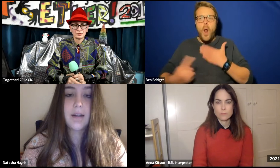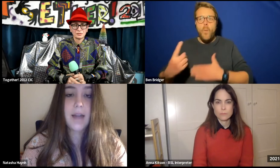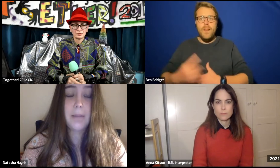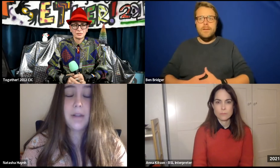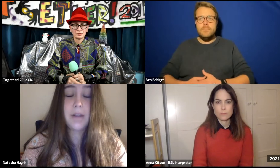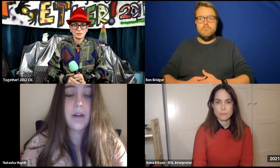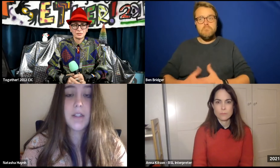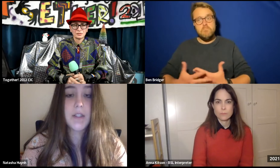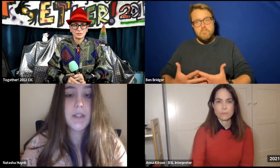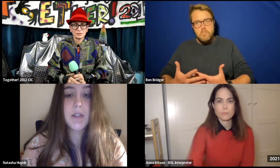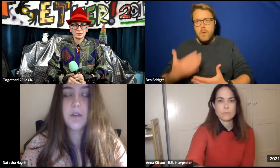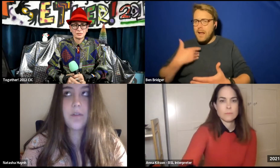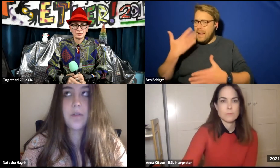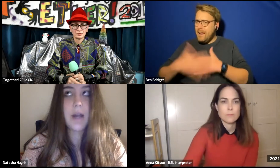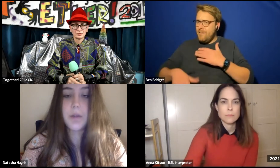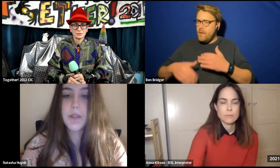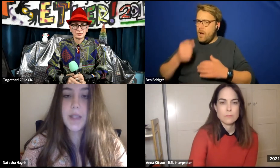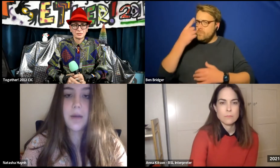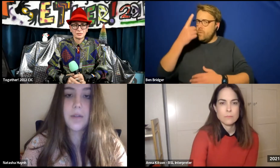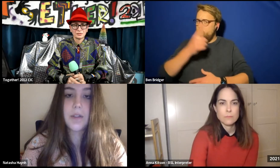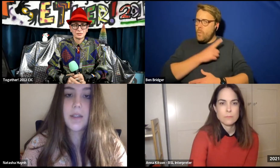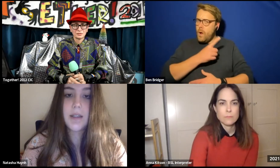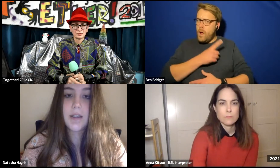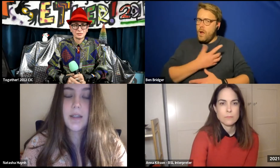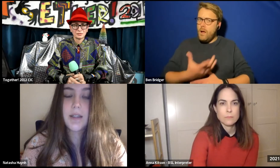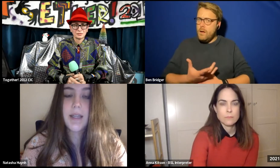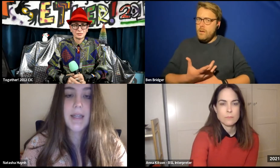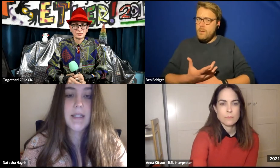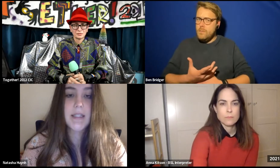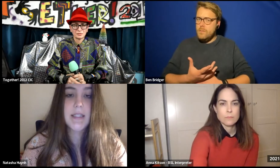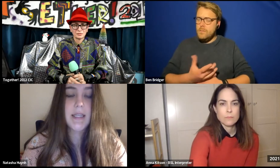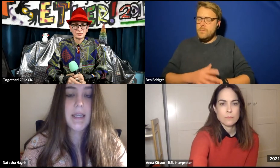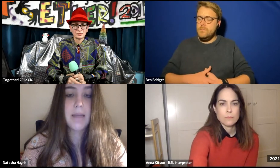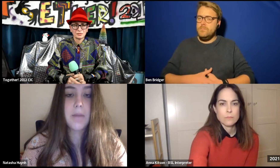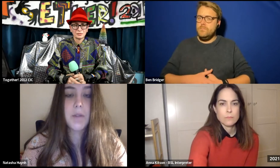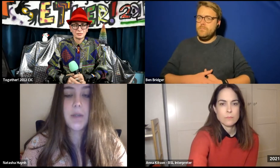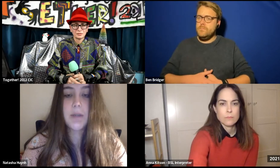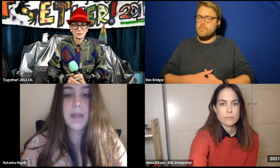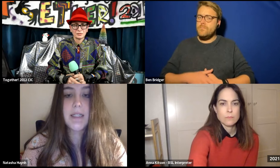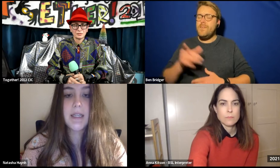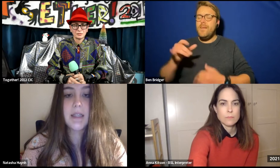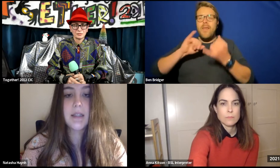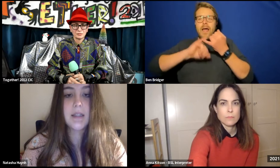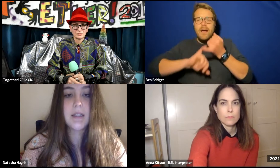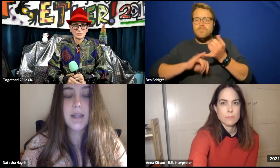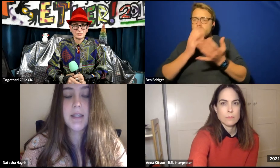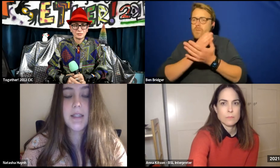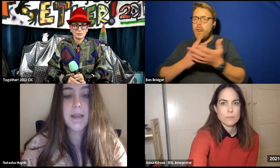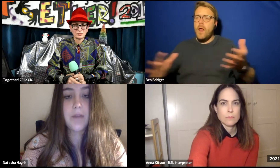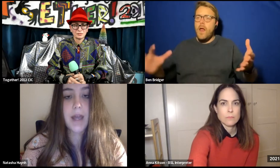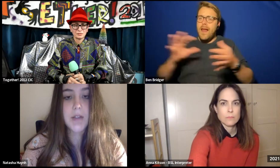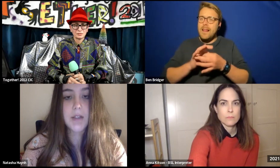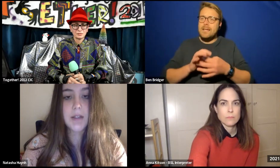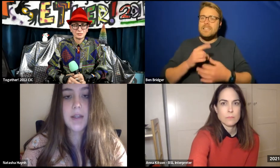I belonged to such a foul sound. The "S" slinking between my teeth In the same fashion